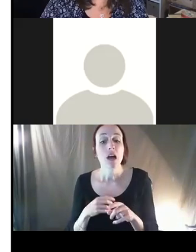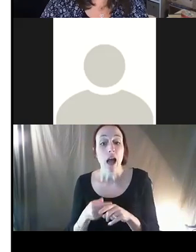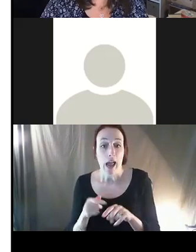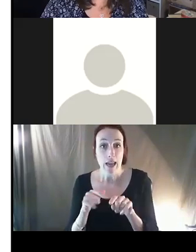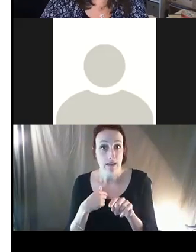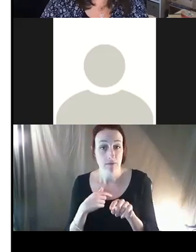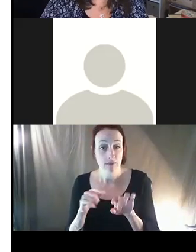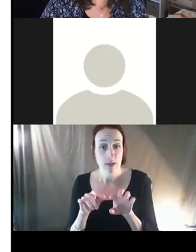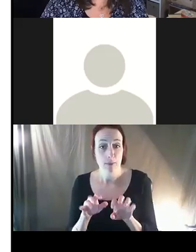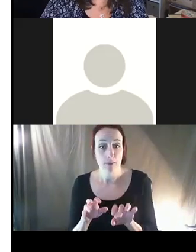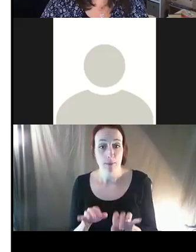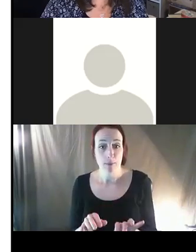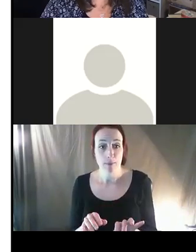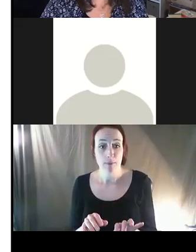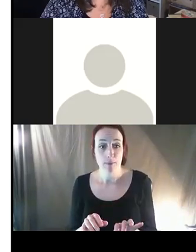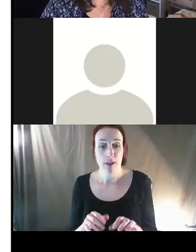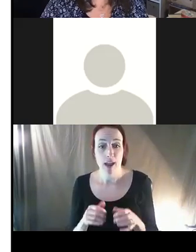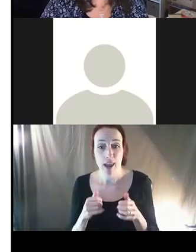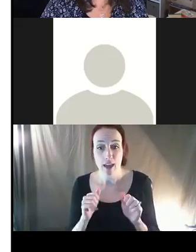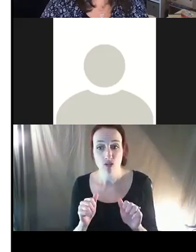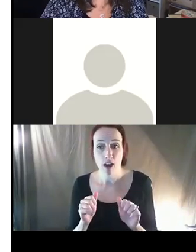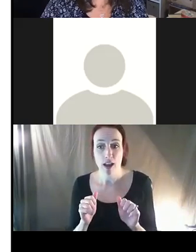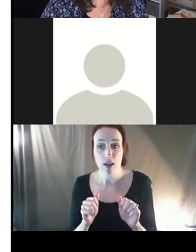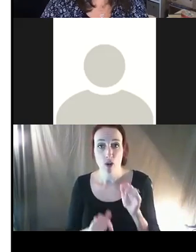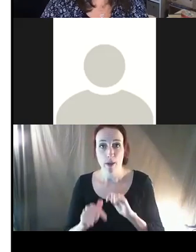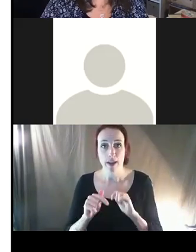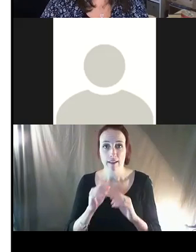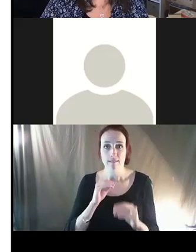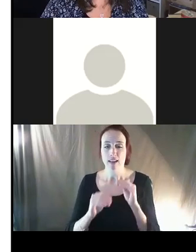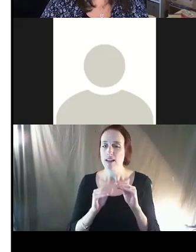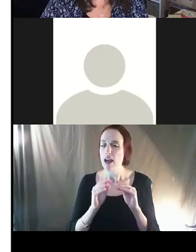fix it, which I don't advocate for at all. It's very difficult to do.